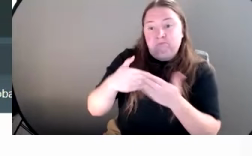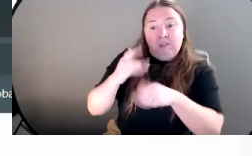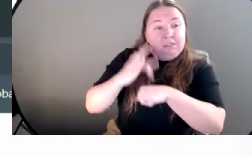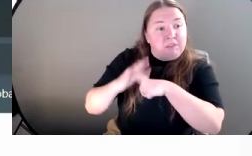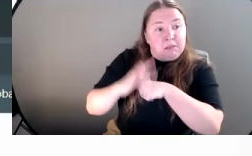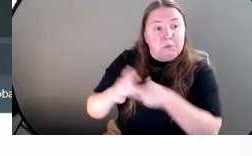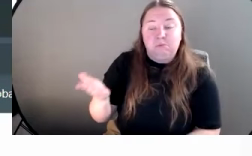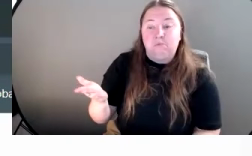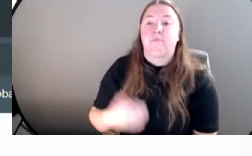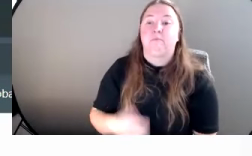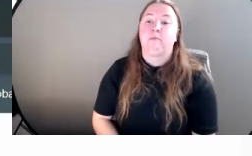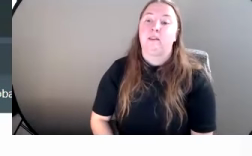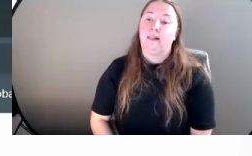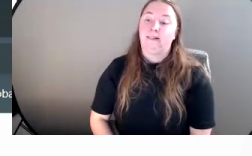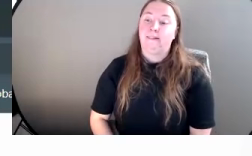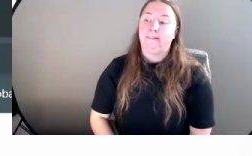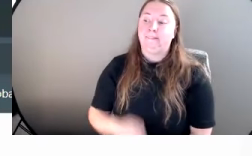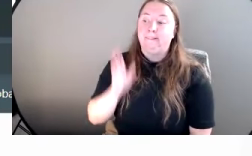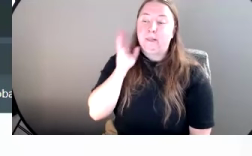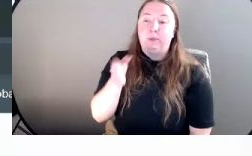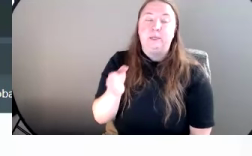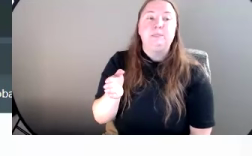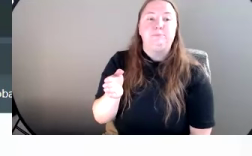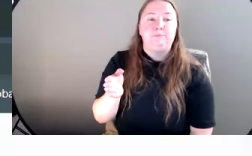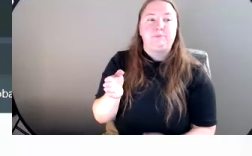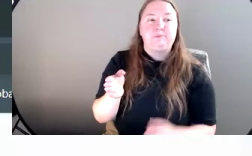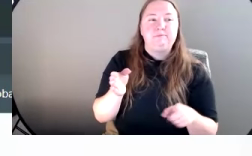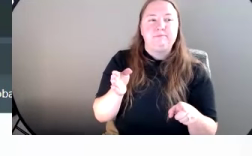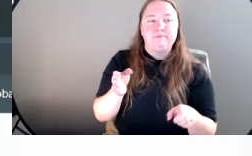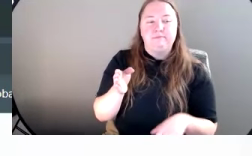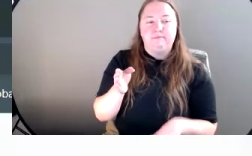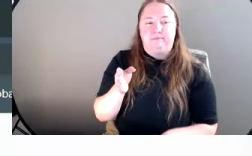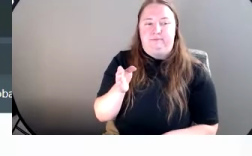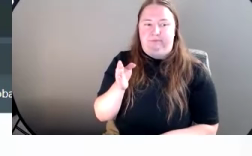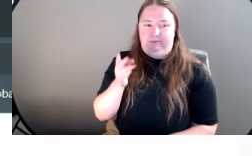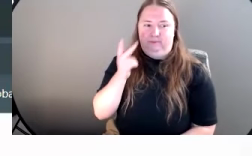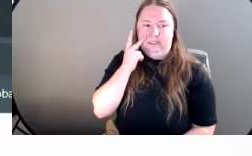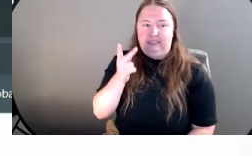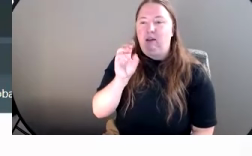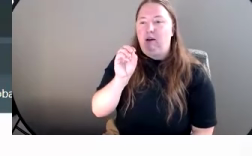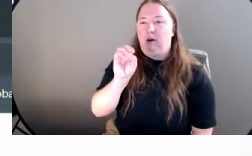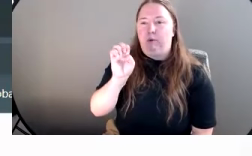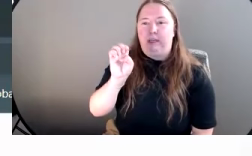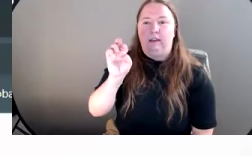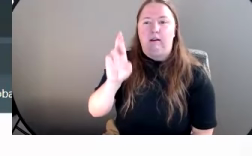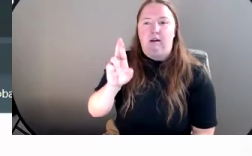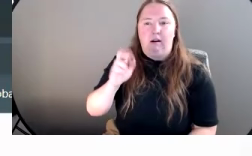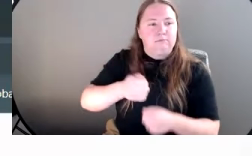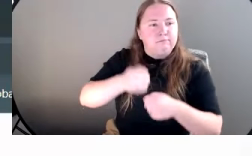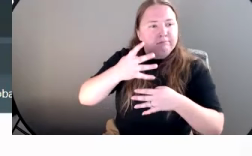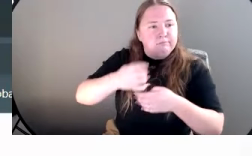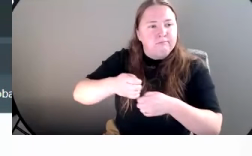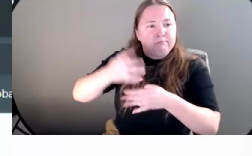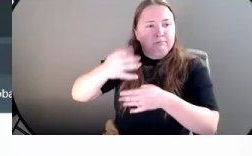And then also you will see the OER that is broken out by the specific focus. Yeah.